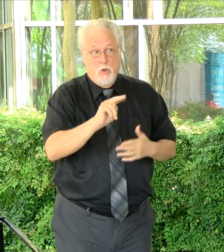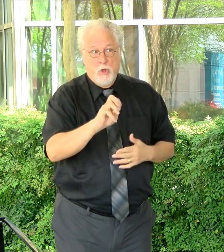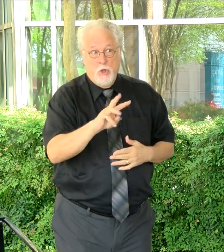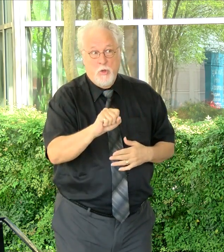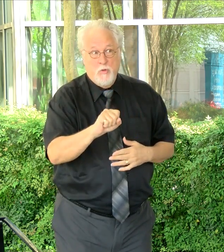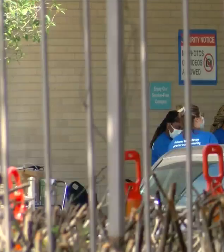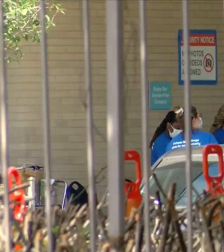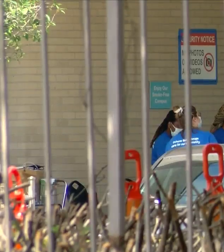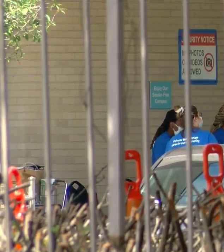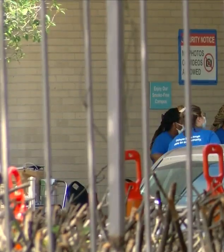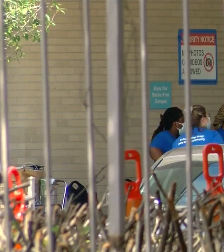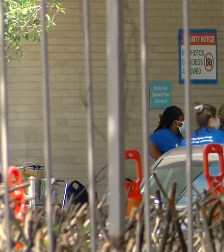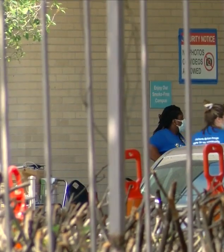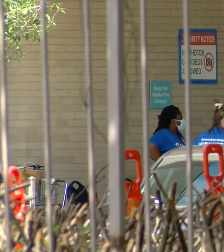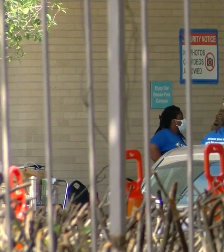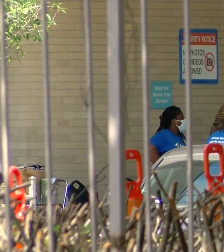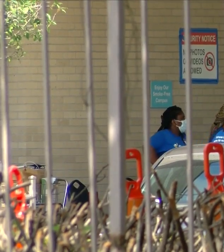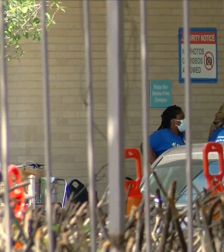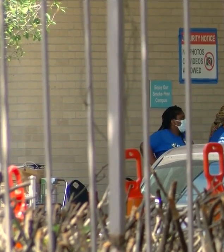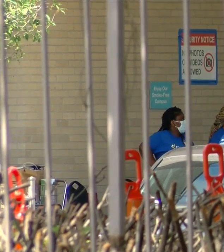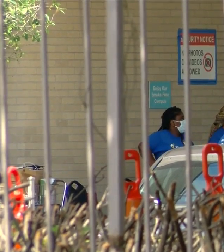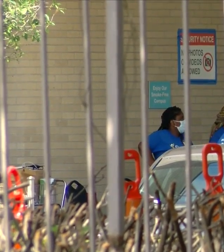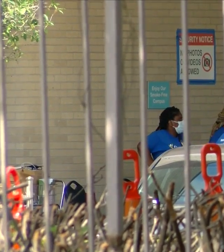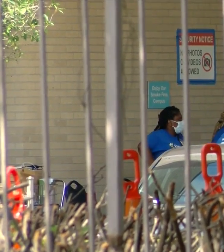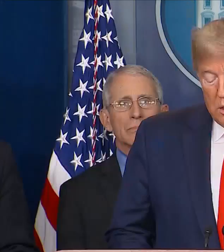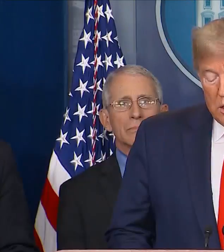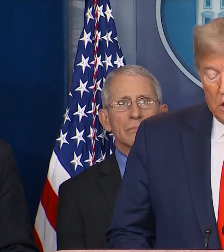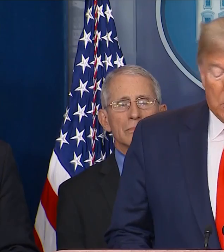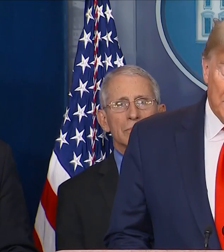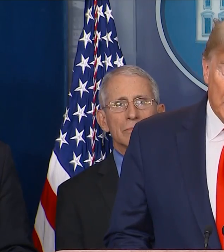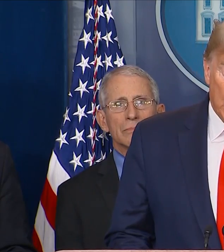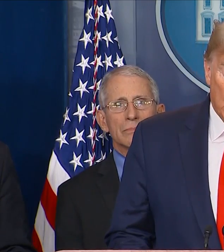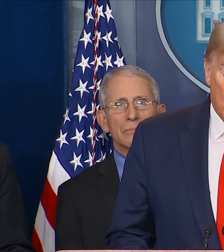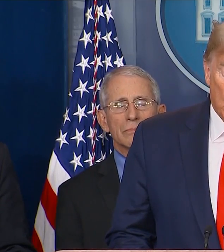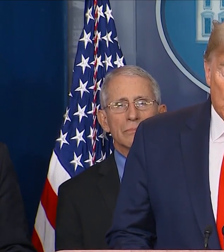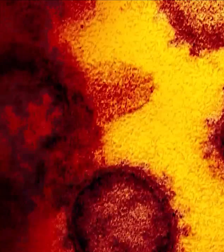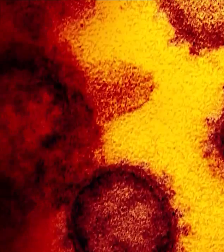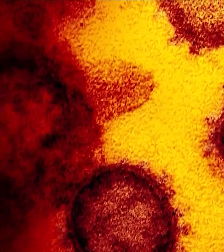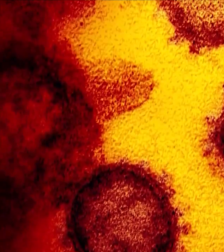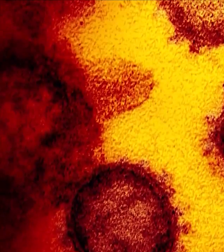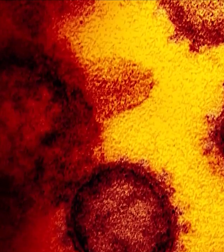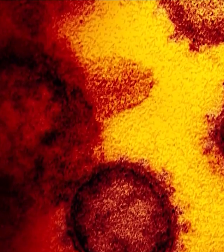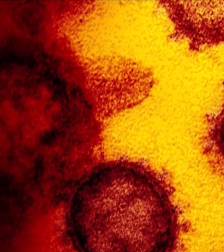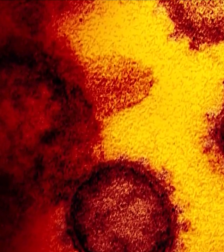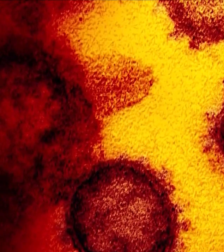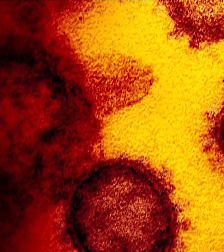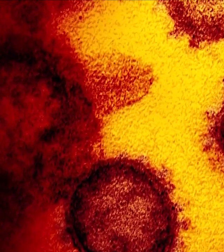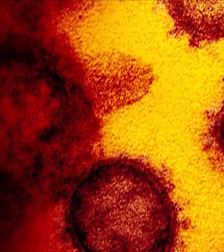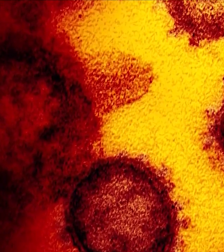Mayor-President Sharon Weston Broome on our new, temporary normal. She says she appealed to the White House for help for the Coronavirus pandemic.